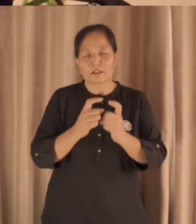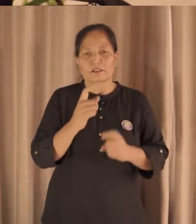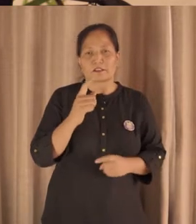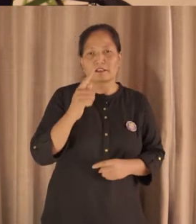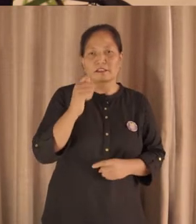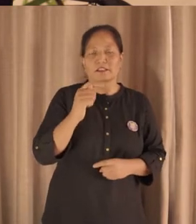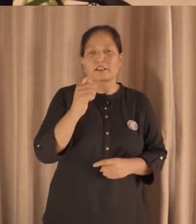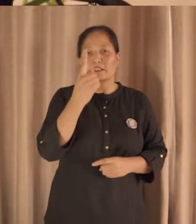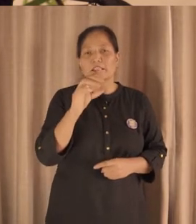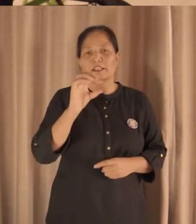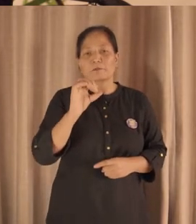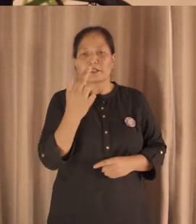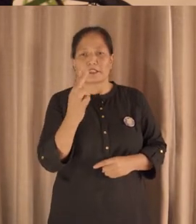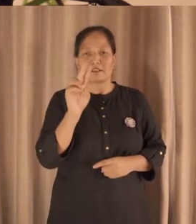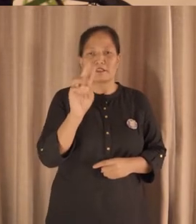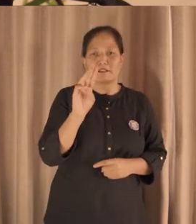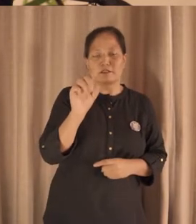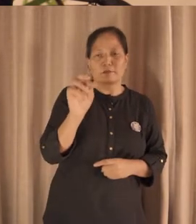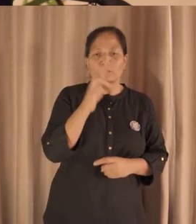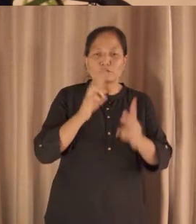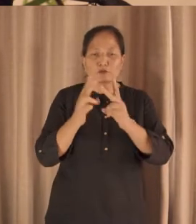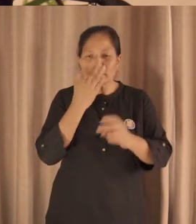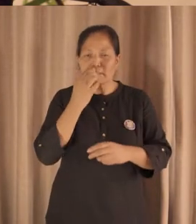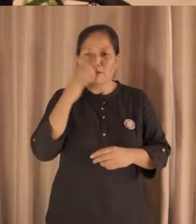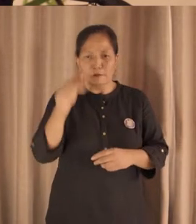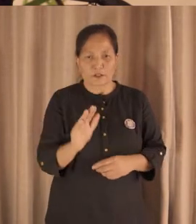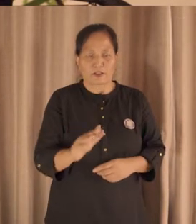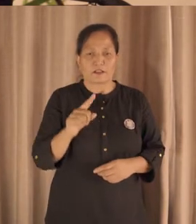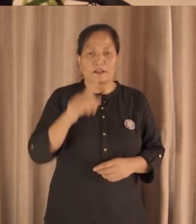community, Bheja system in the Magar community, Mukhiya chiefdom system in the Thakali community,